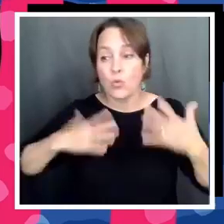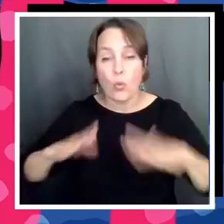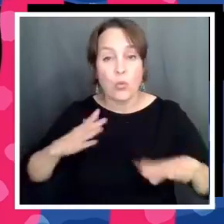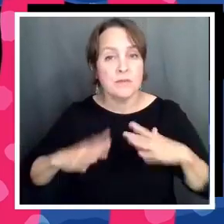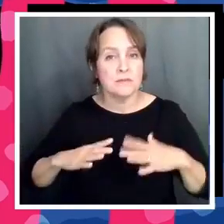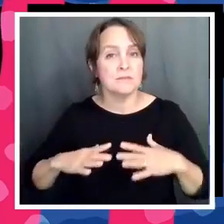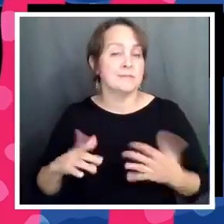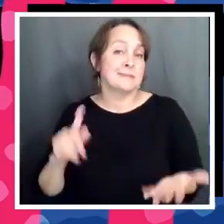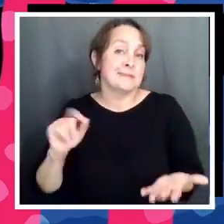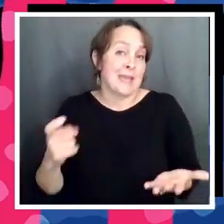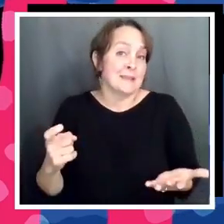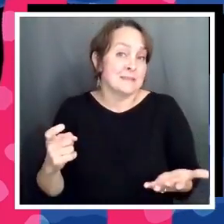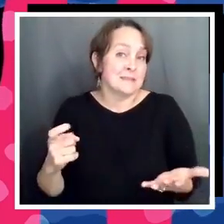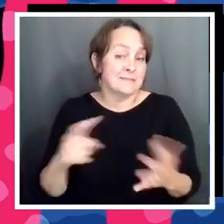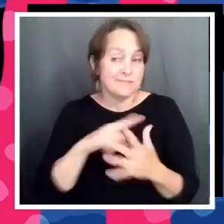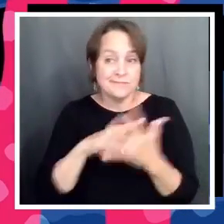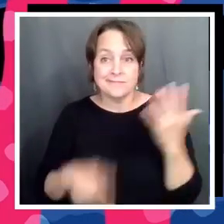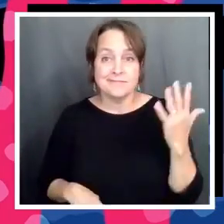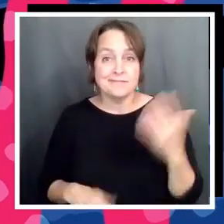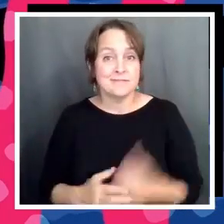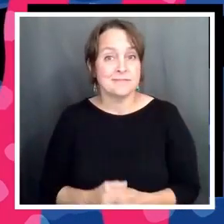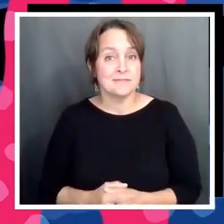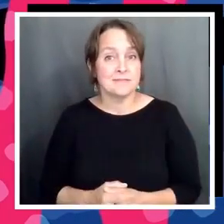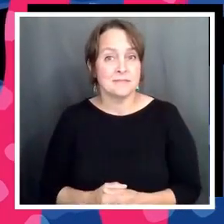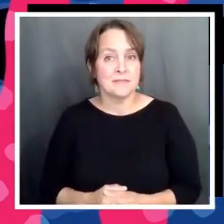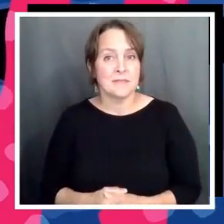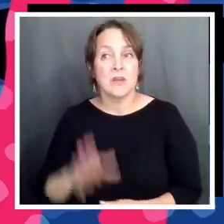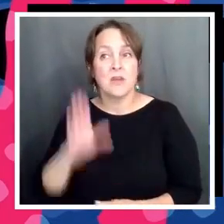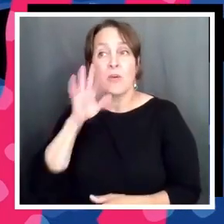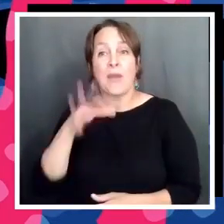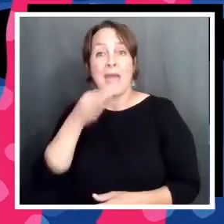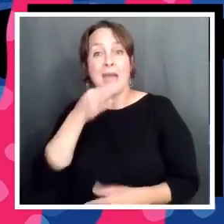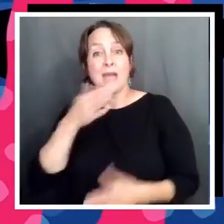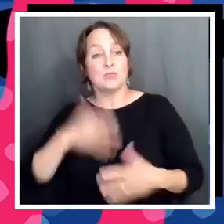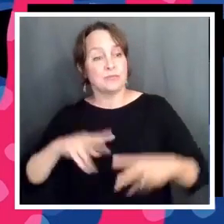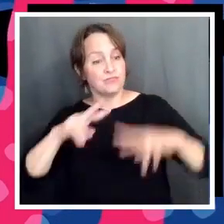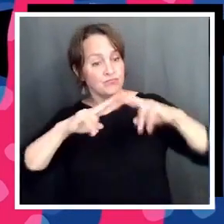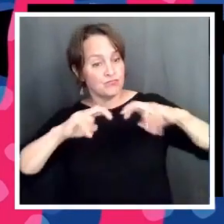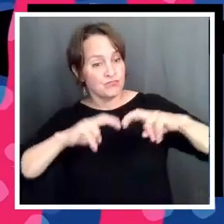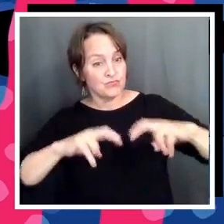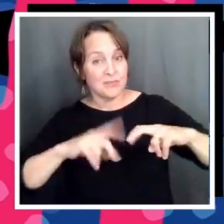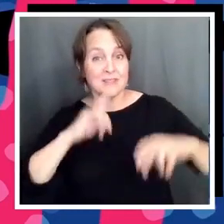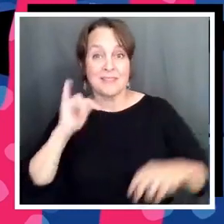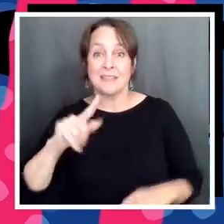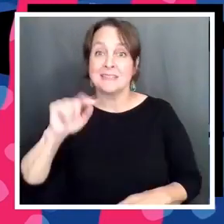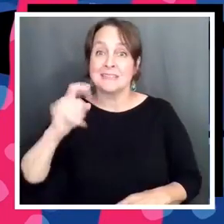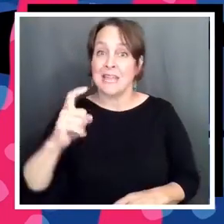THE YEAR THAT HELPS THEM WITH